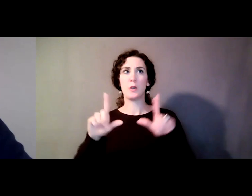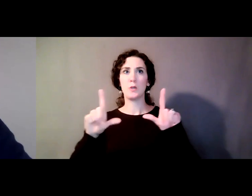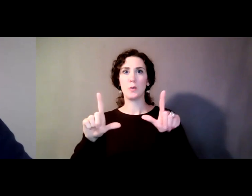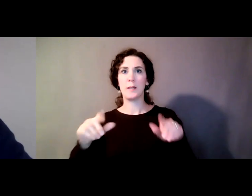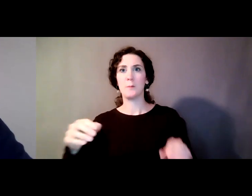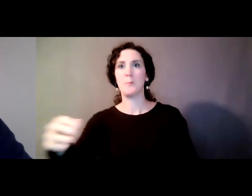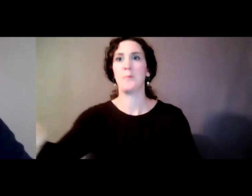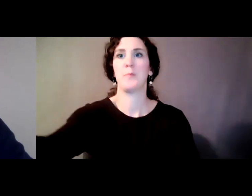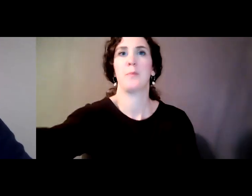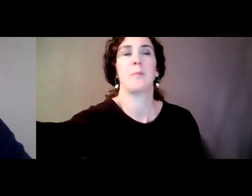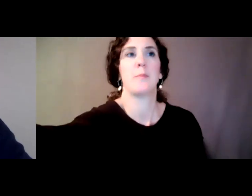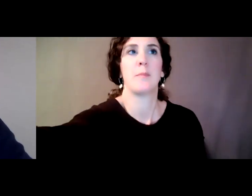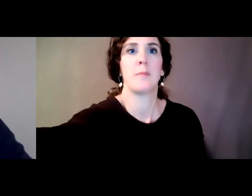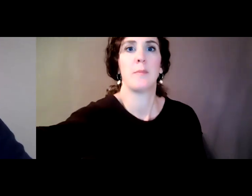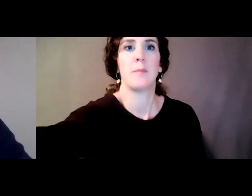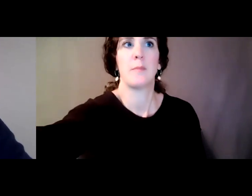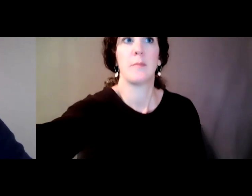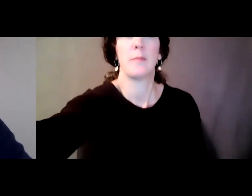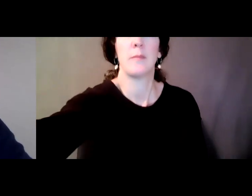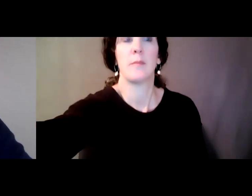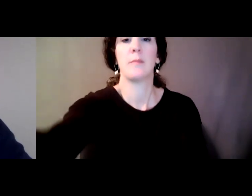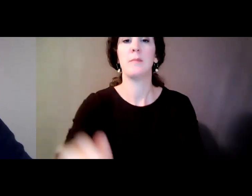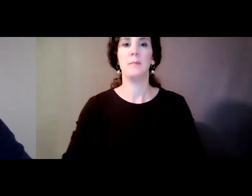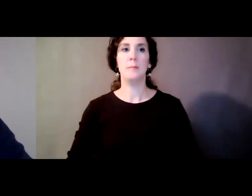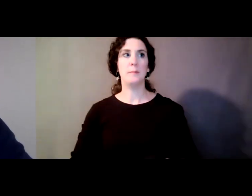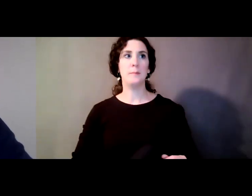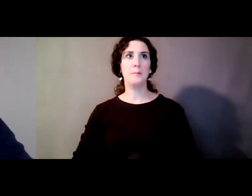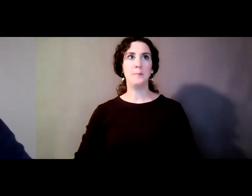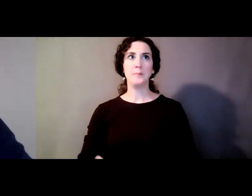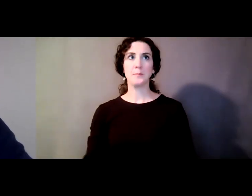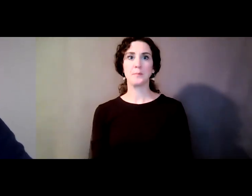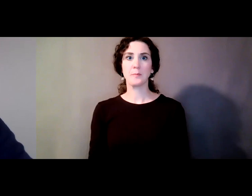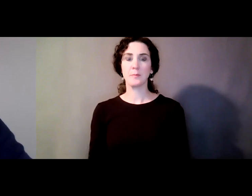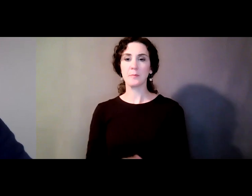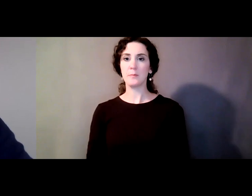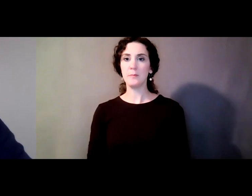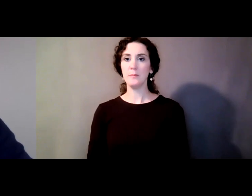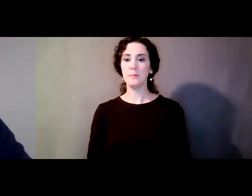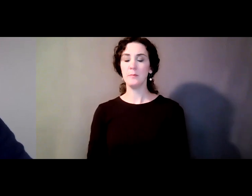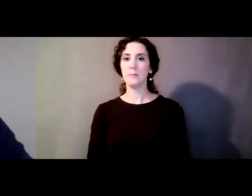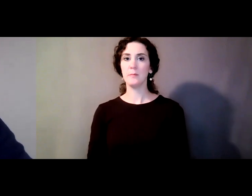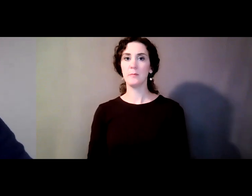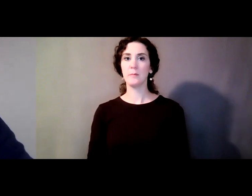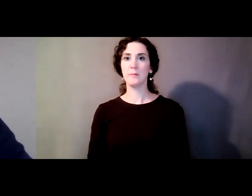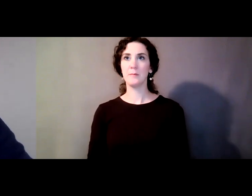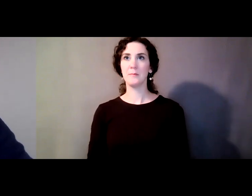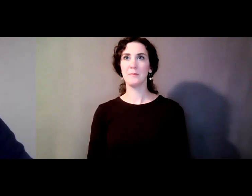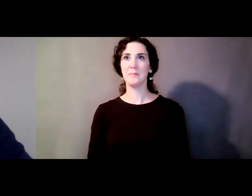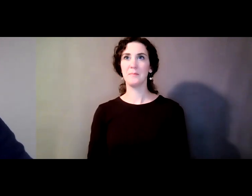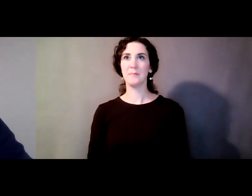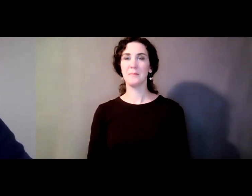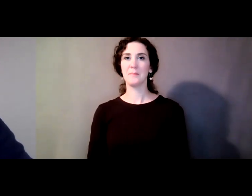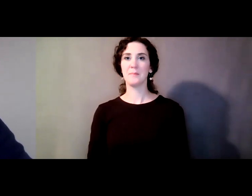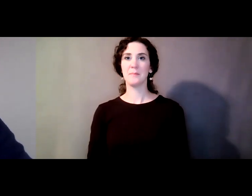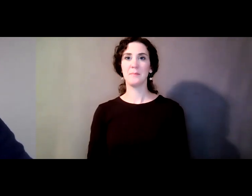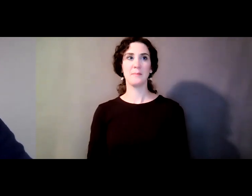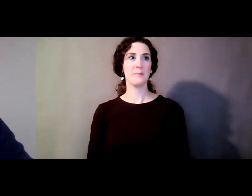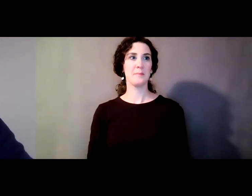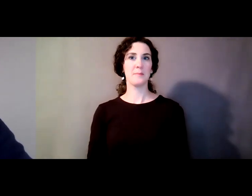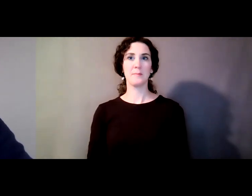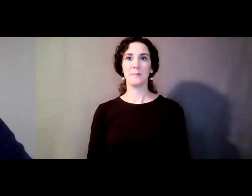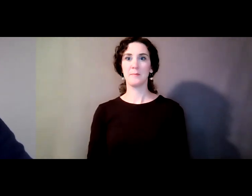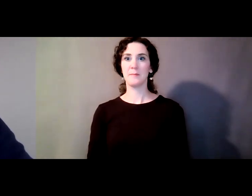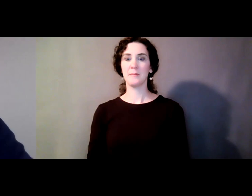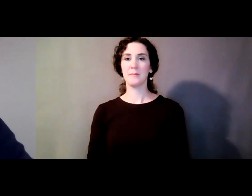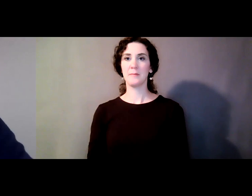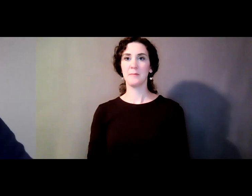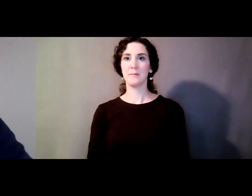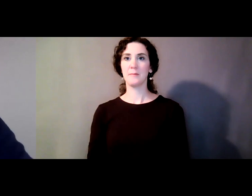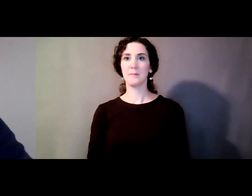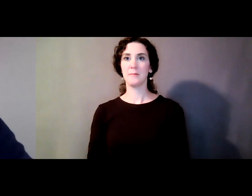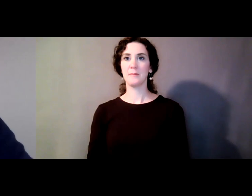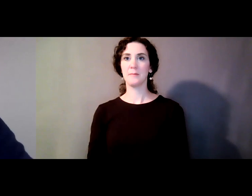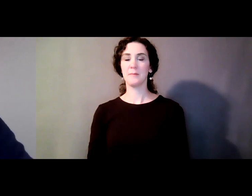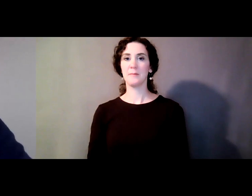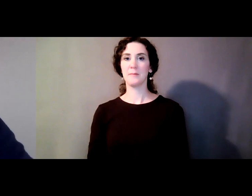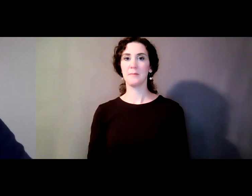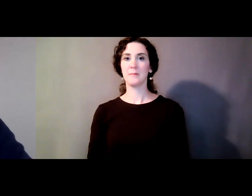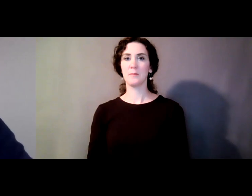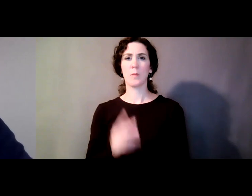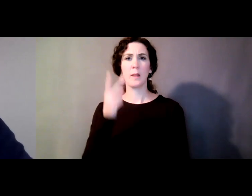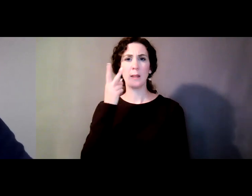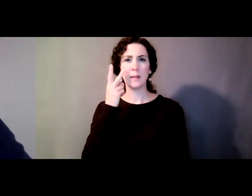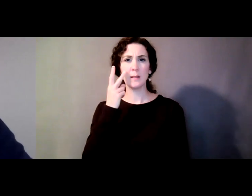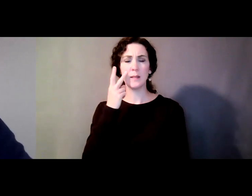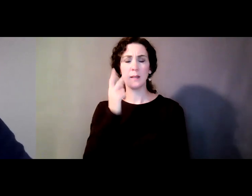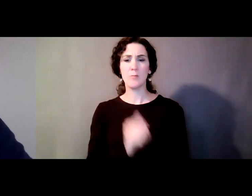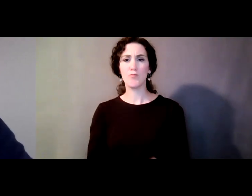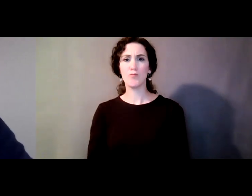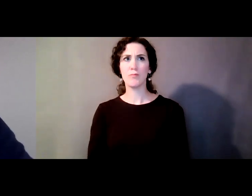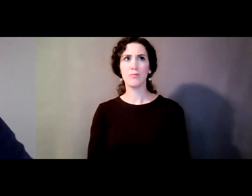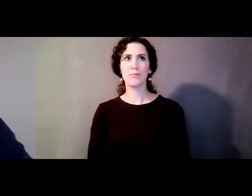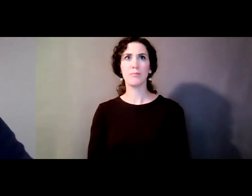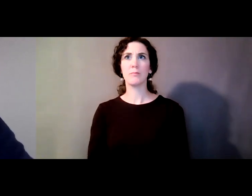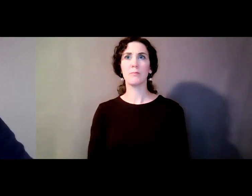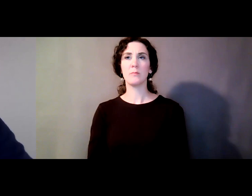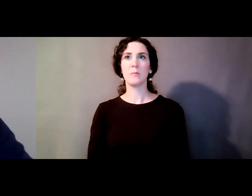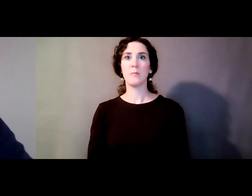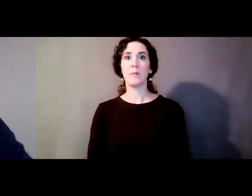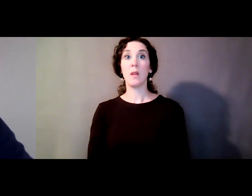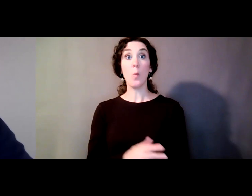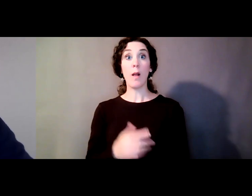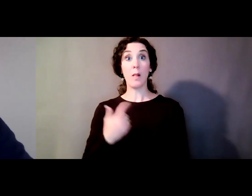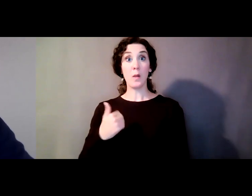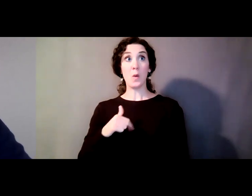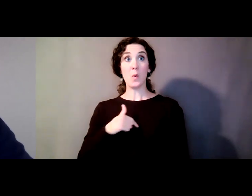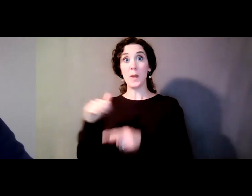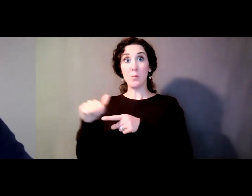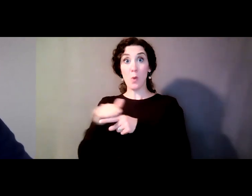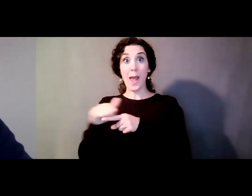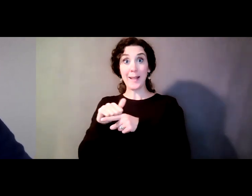Let me see if I can view -- it certainly worked very well at the beginning.